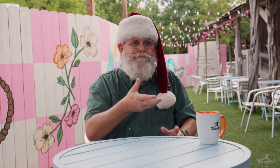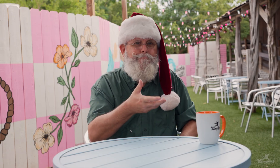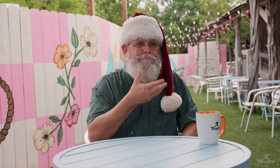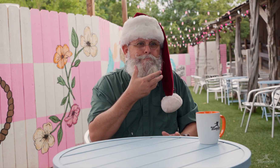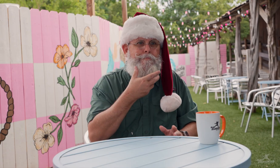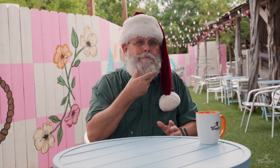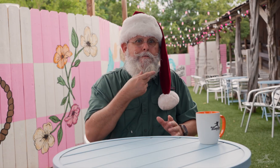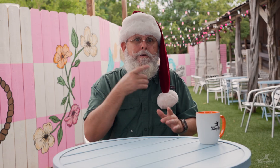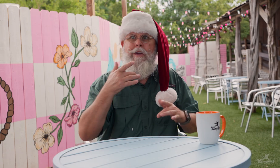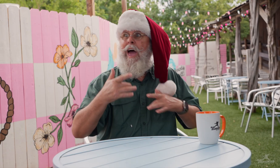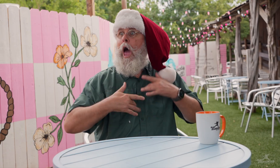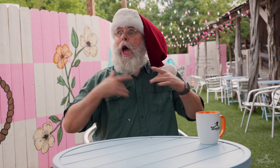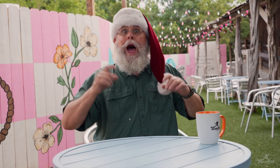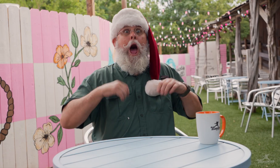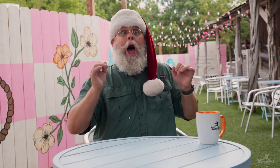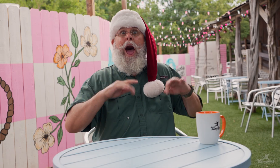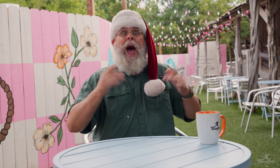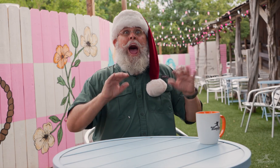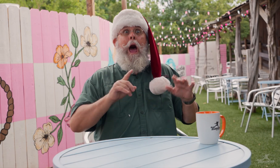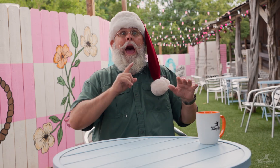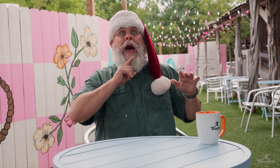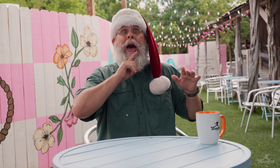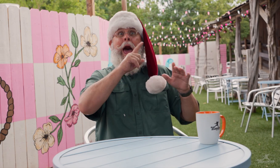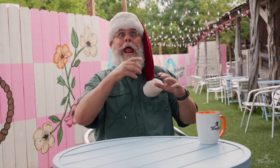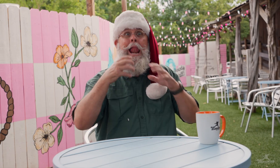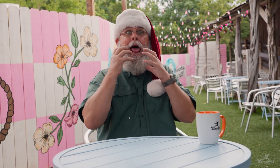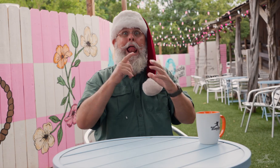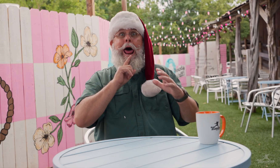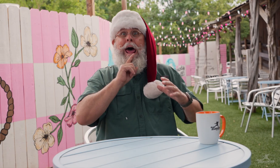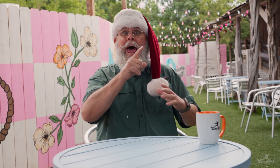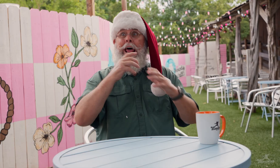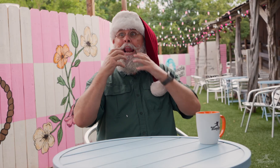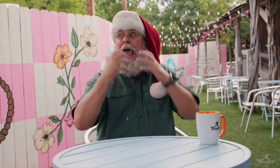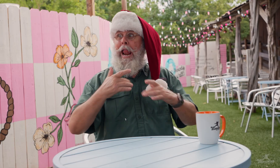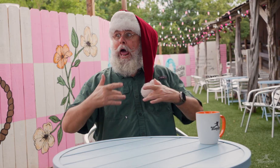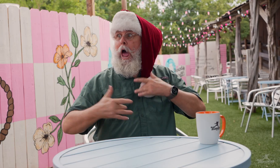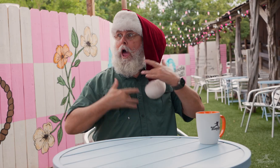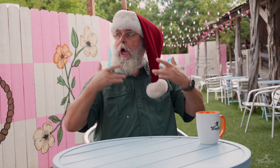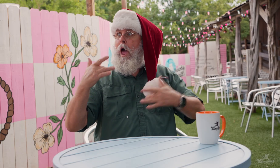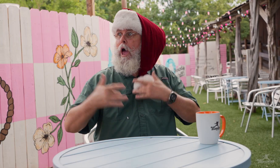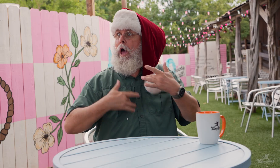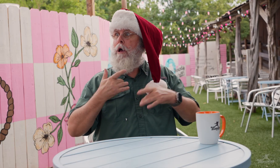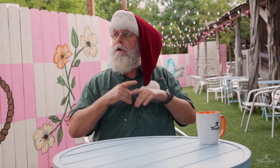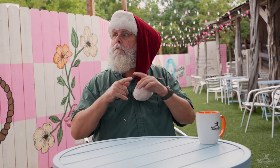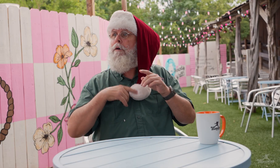He was so excited and overcome with emotion He kept repeating, "you're the real Santa Claus."